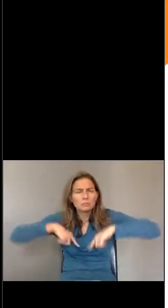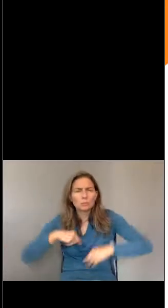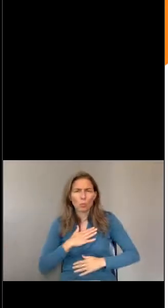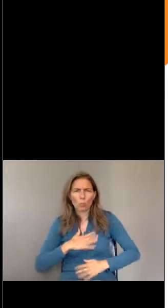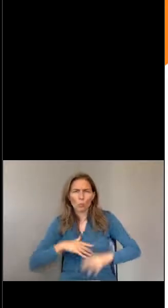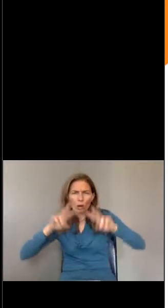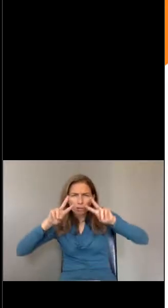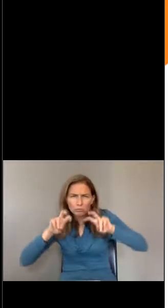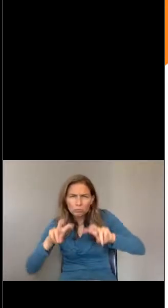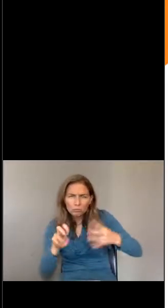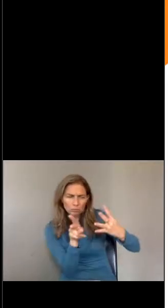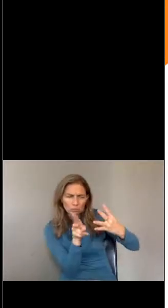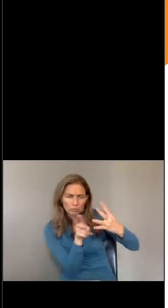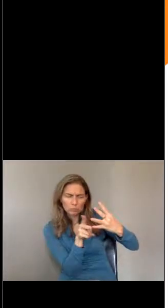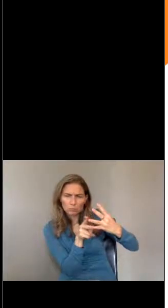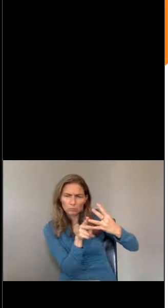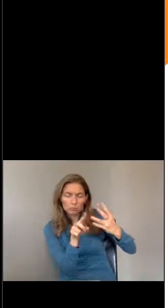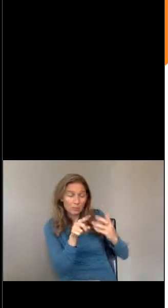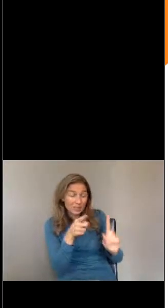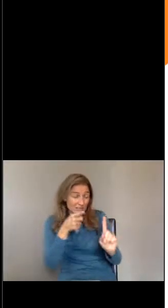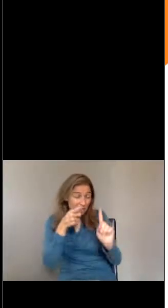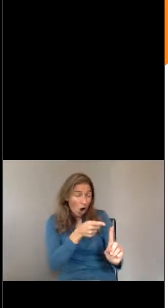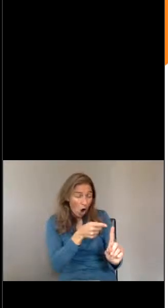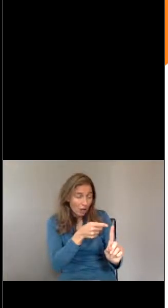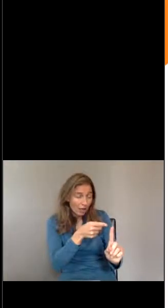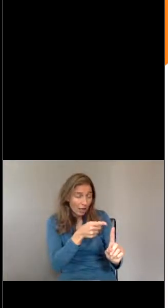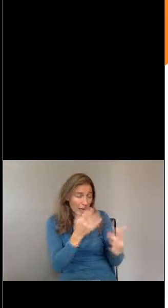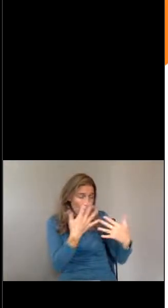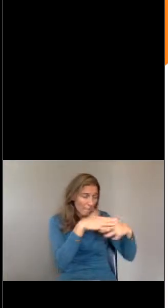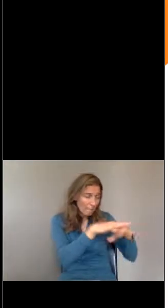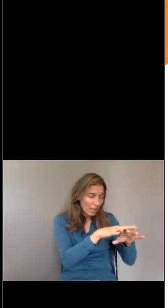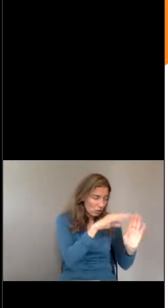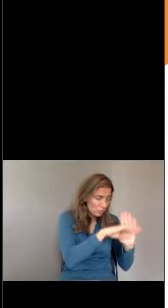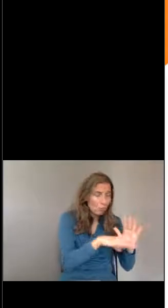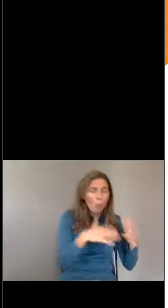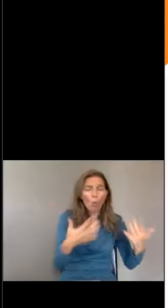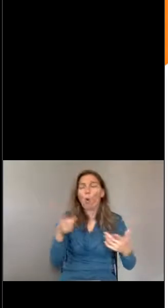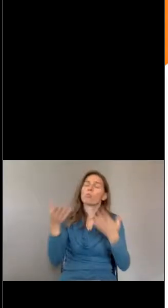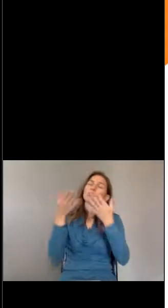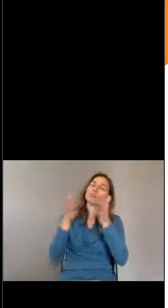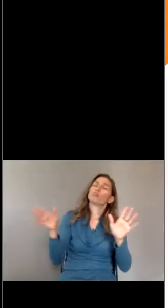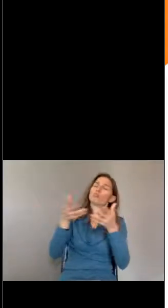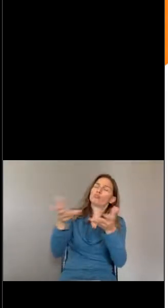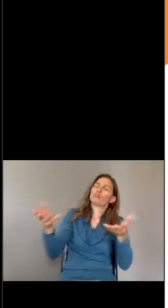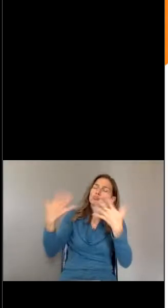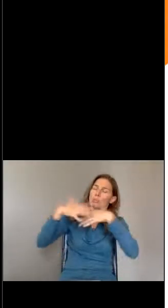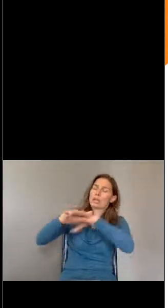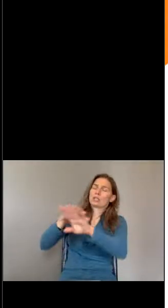the targeted mainstream scheme and the mainstream schemes? If you go into the detail of these schemes,